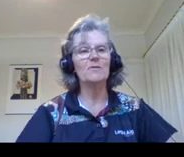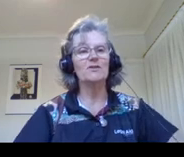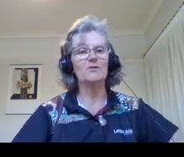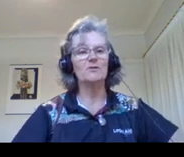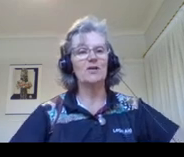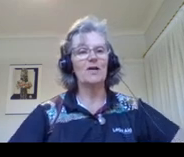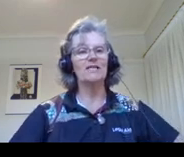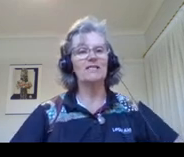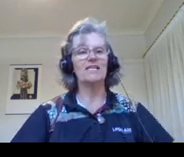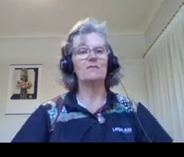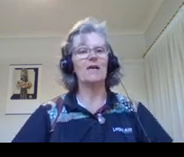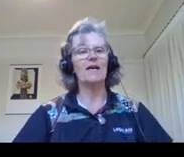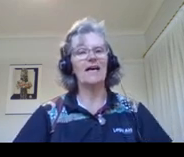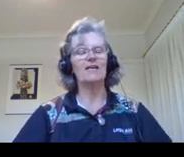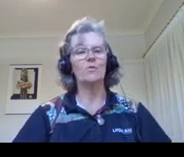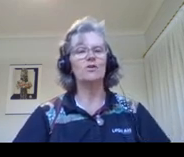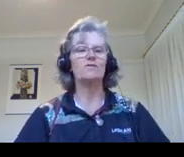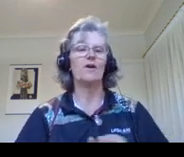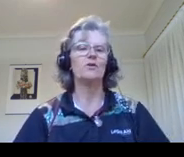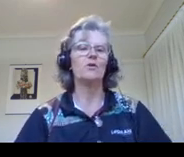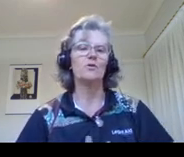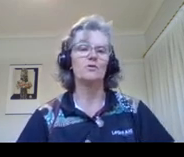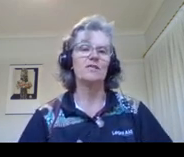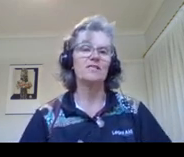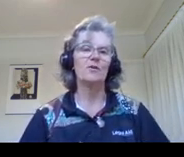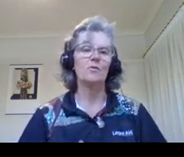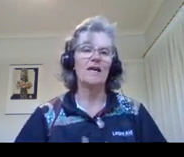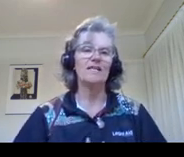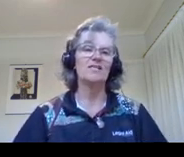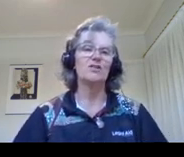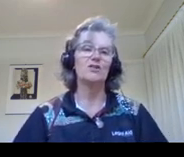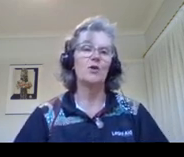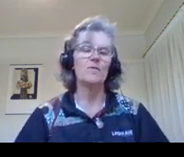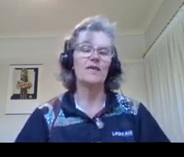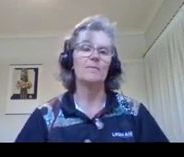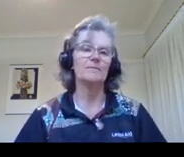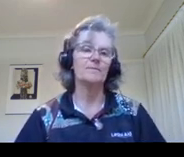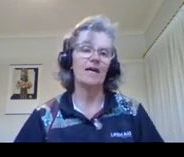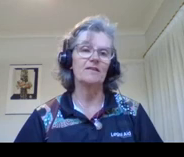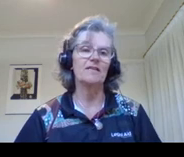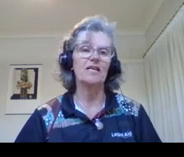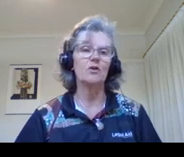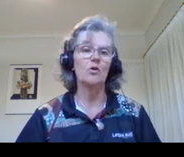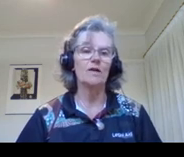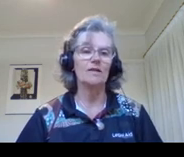was also asking about unwanted phone calls is there a way to stop them other than ignoring them